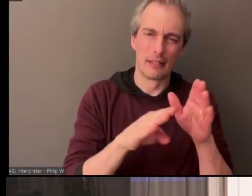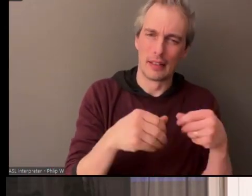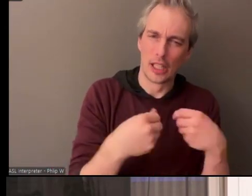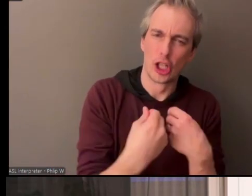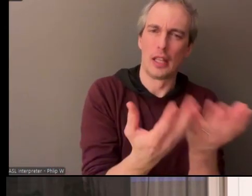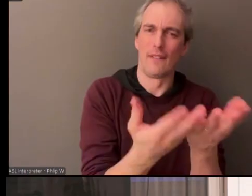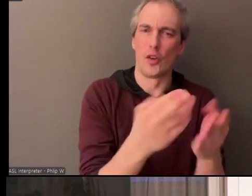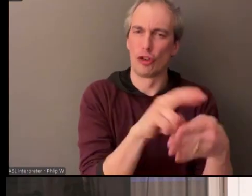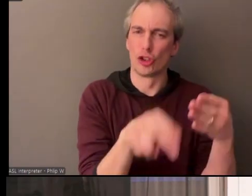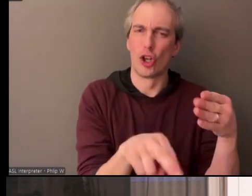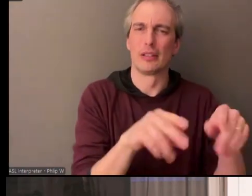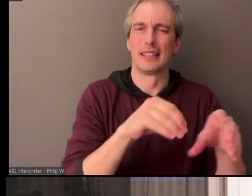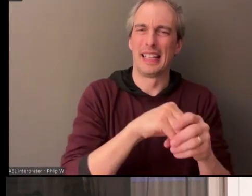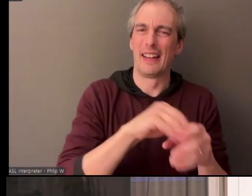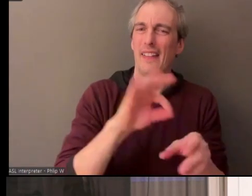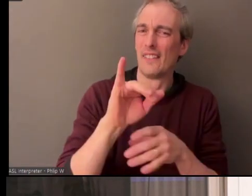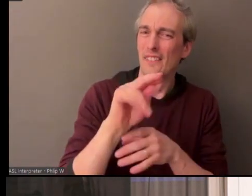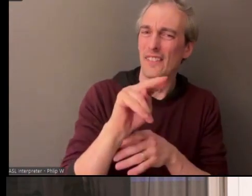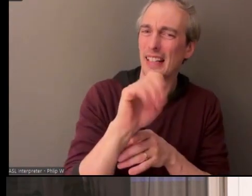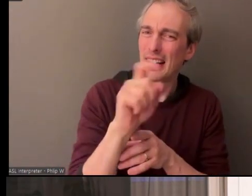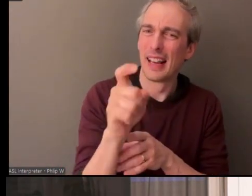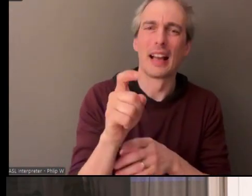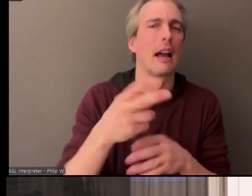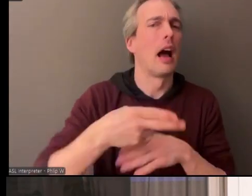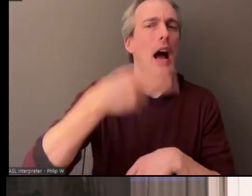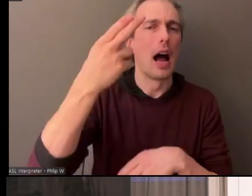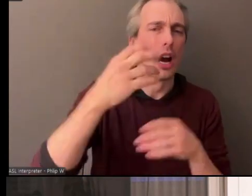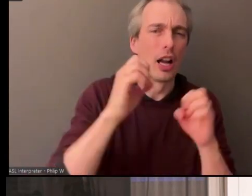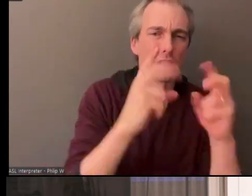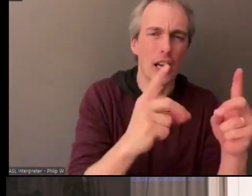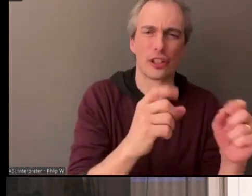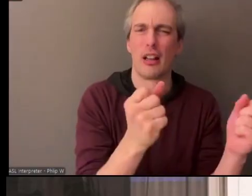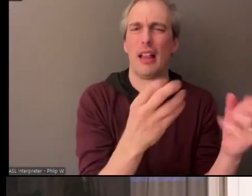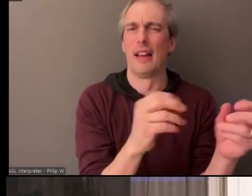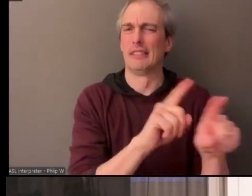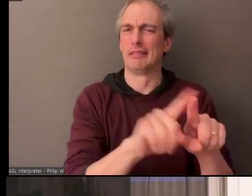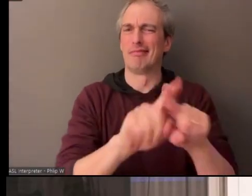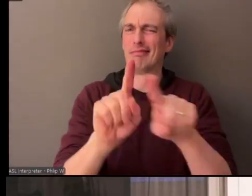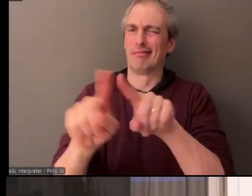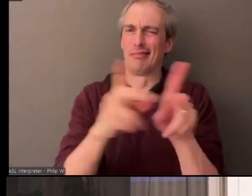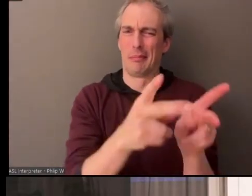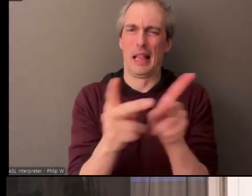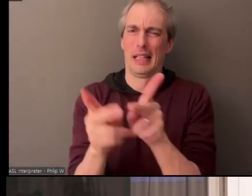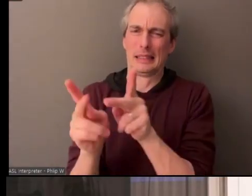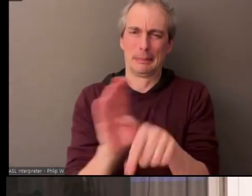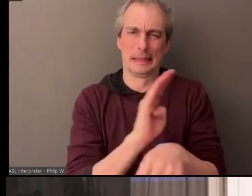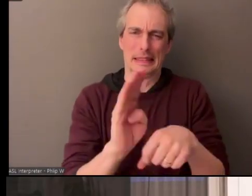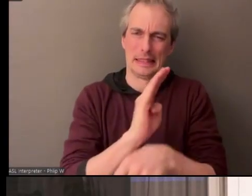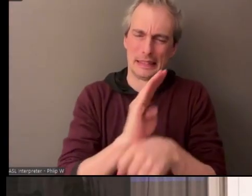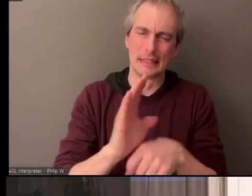in a lot of different spaces as well. In my free time, I do go chasing waterfalls. Sorry,